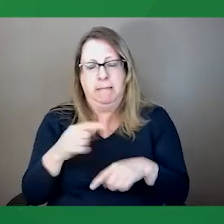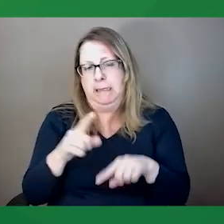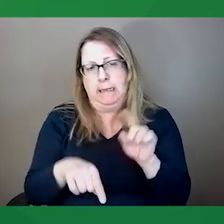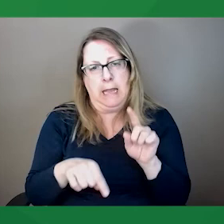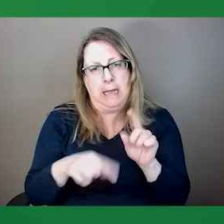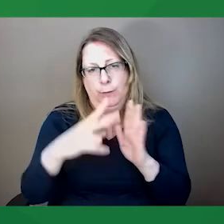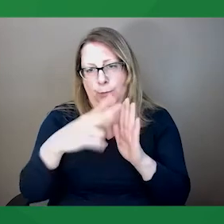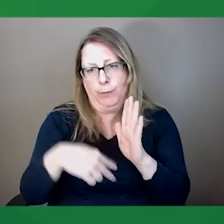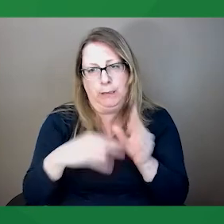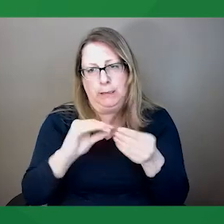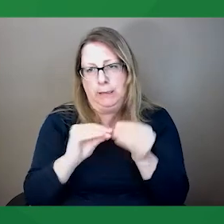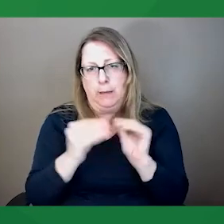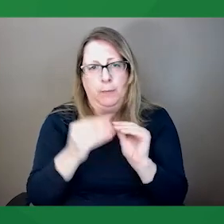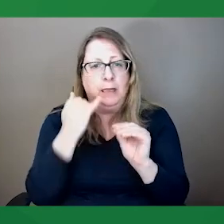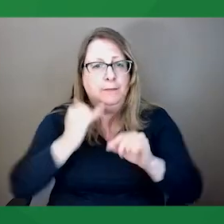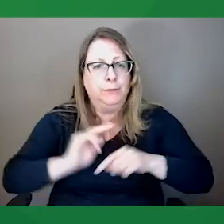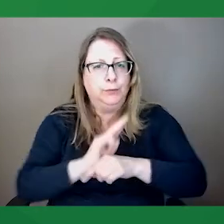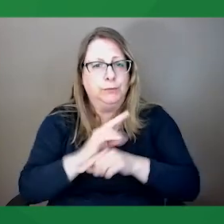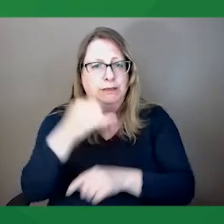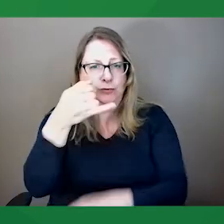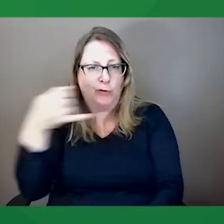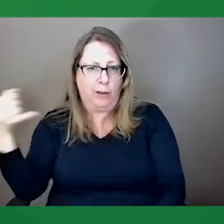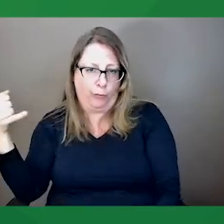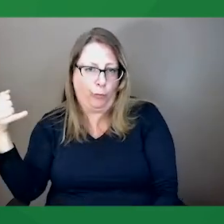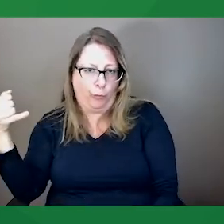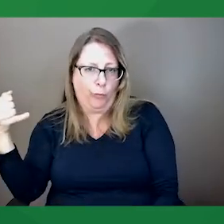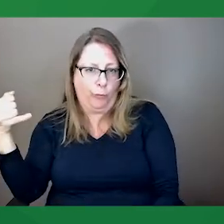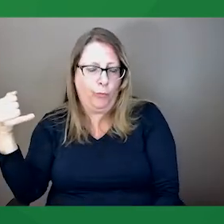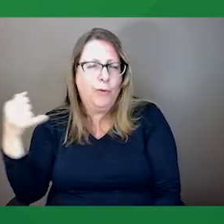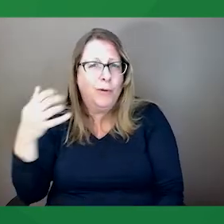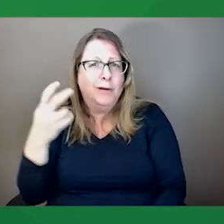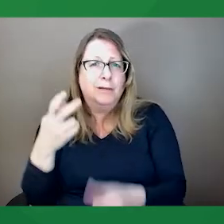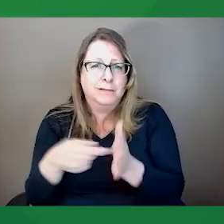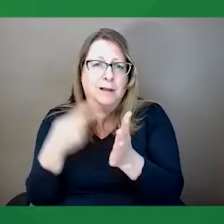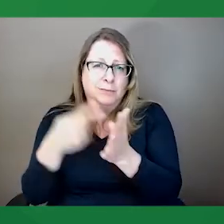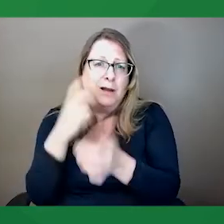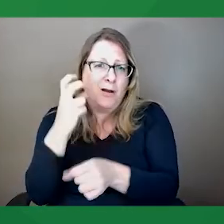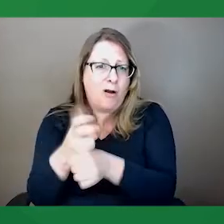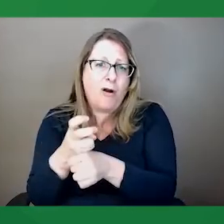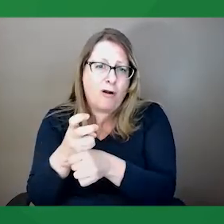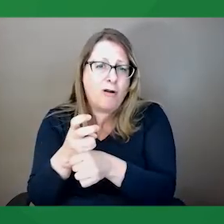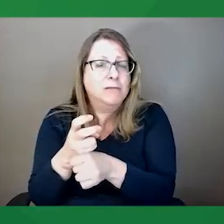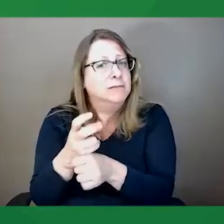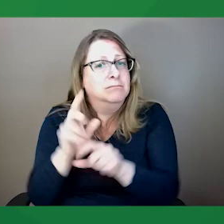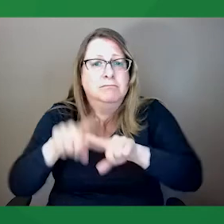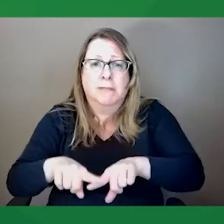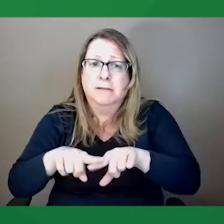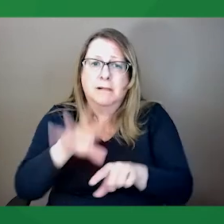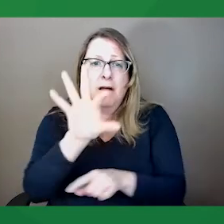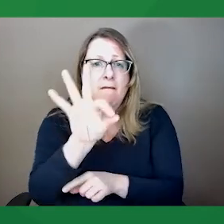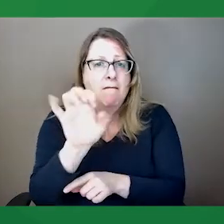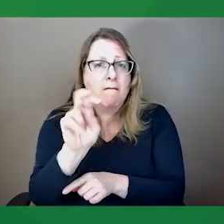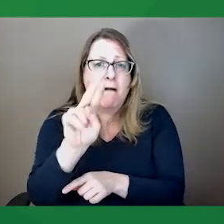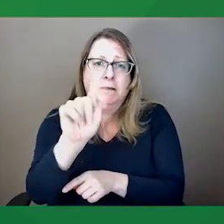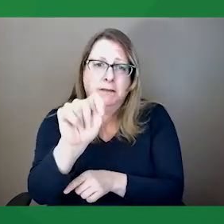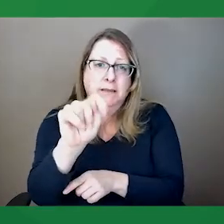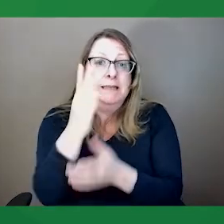And I don't know if you noticed when I read it before, I couldn't even read the number that is there when we use a strike through, because it's hard to read sometimes,